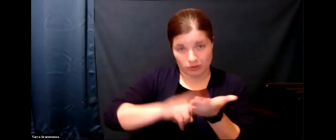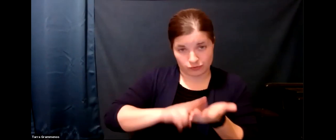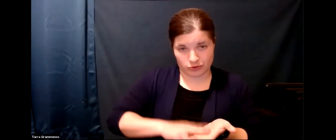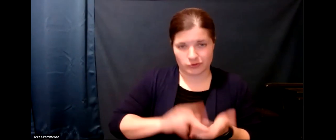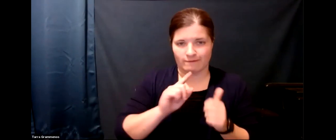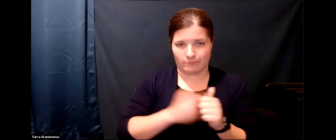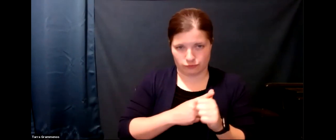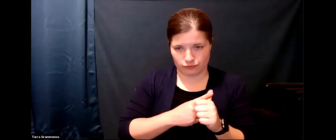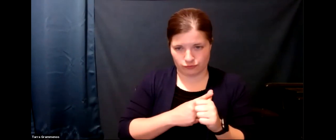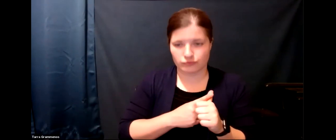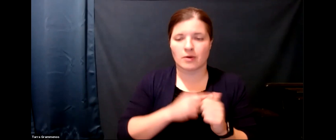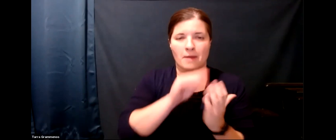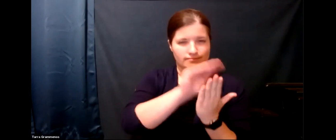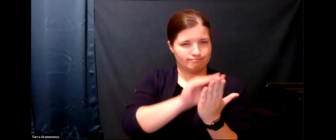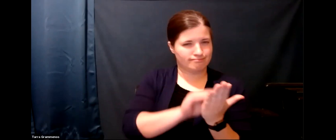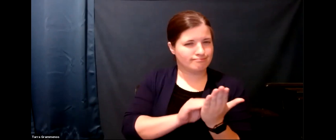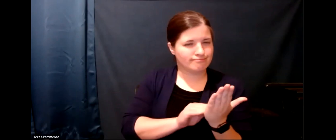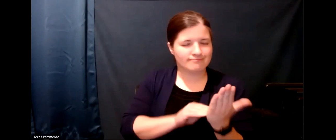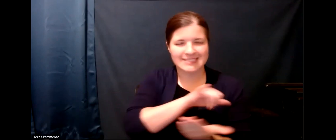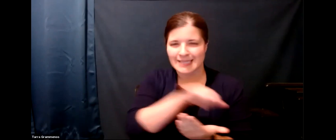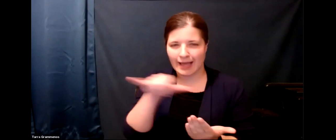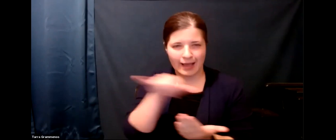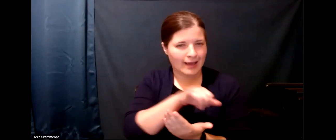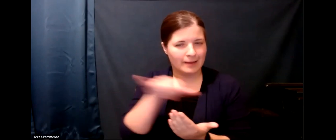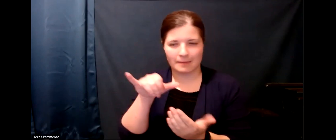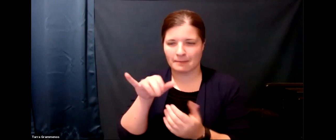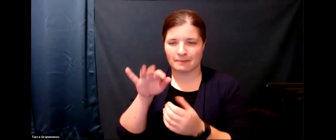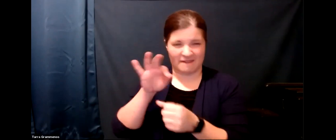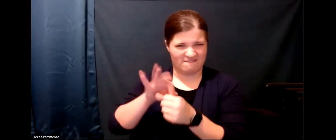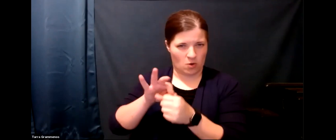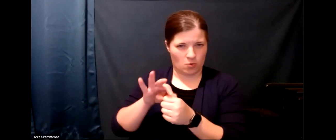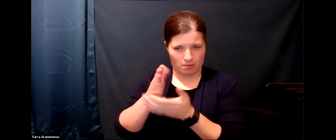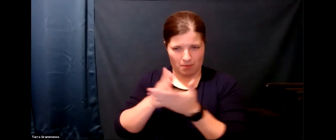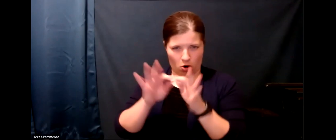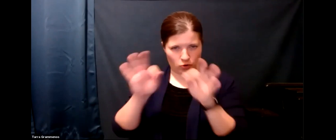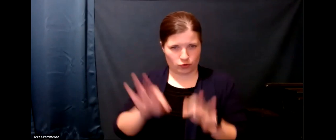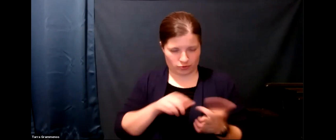They have to complete the same voter portion of that signature envelope.